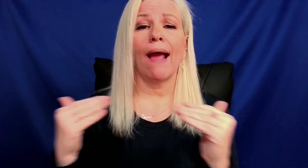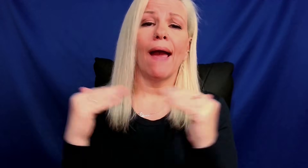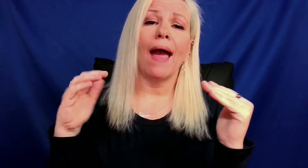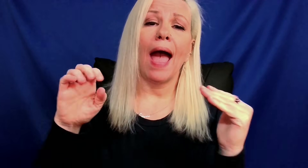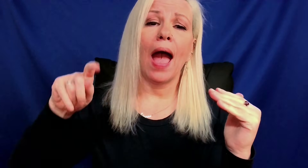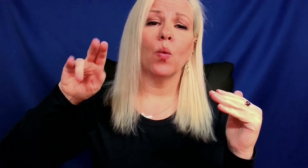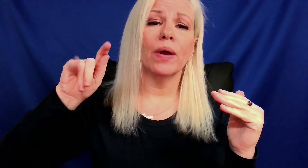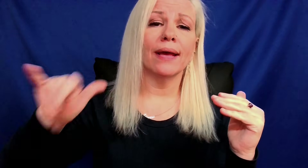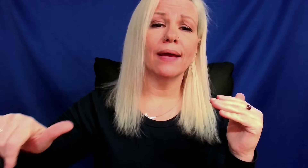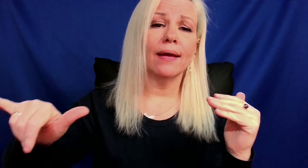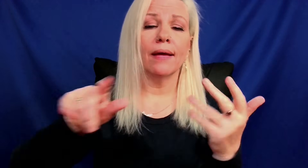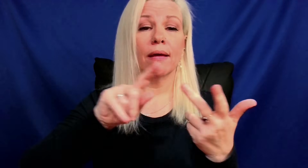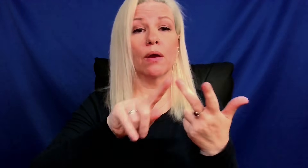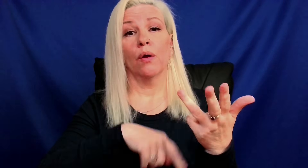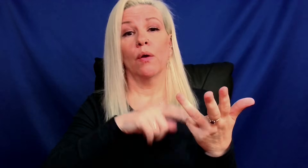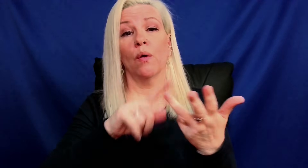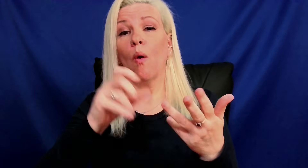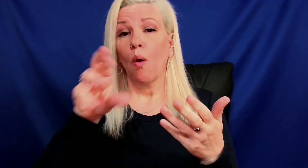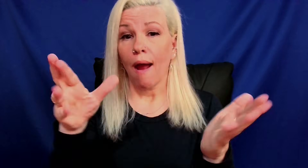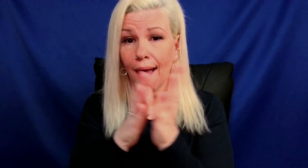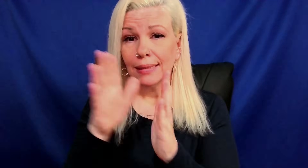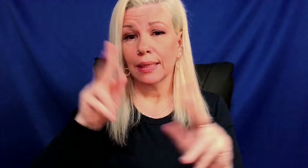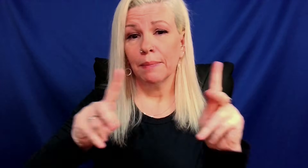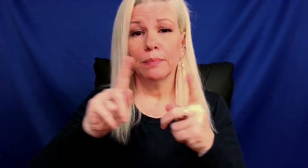Those are all performative gestures.